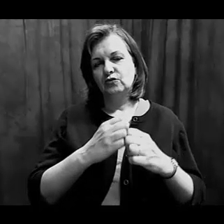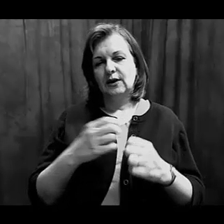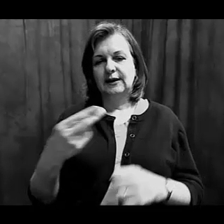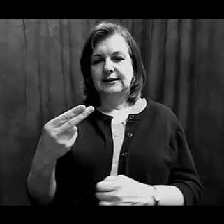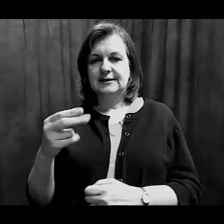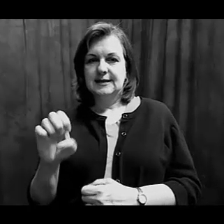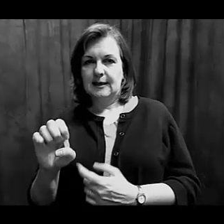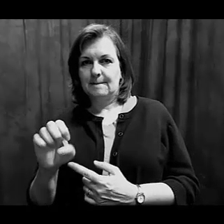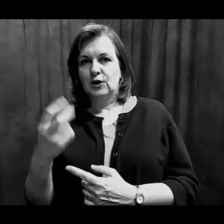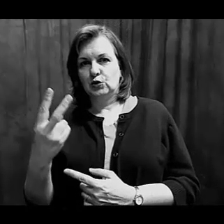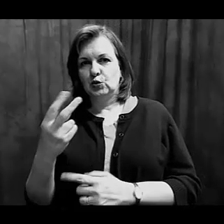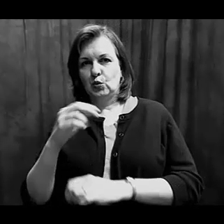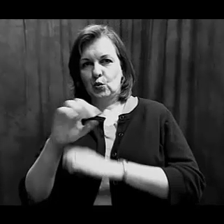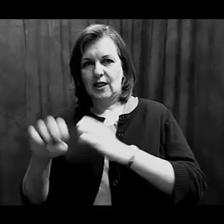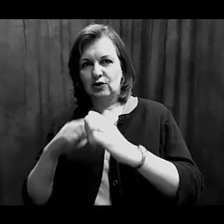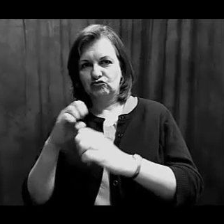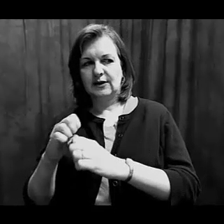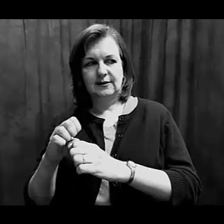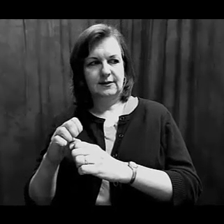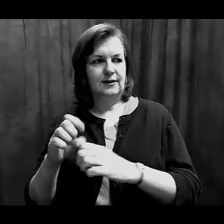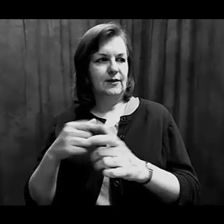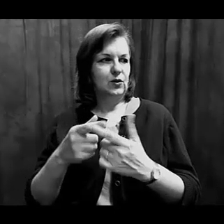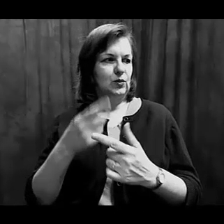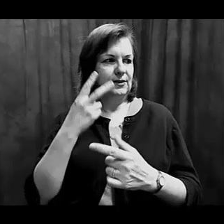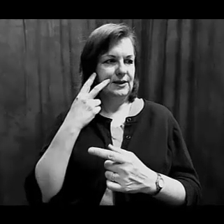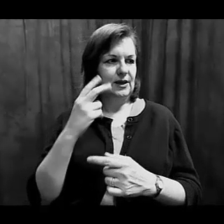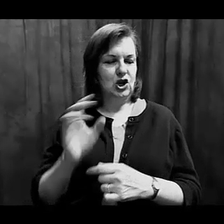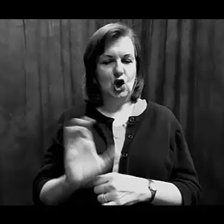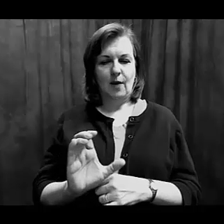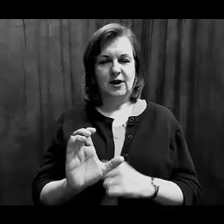1 single electron - helium we saw before 2 electrons